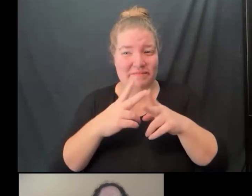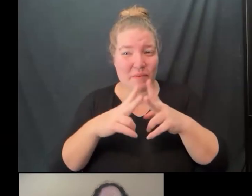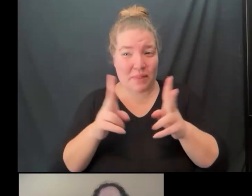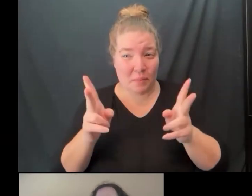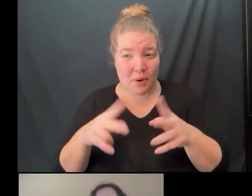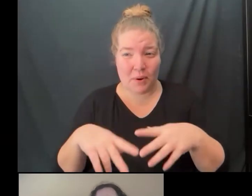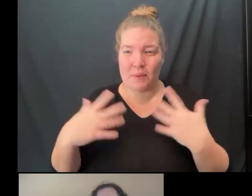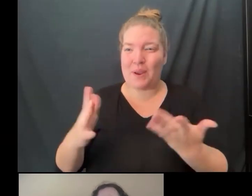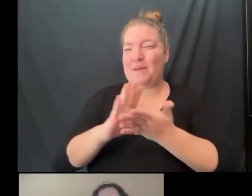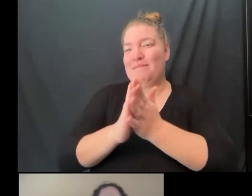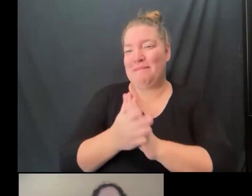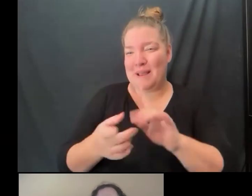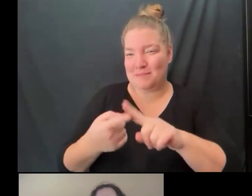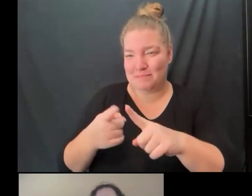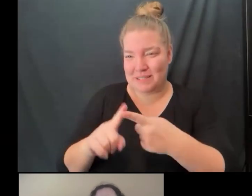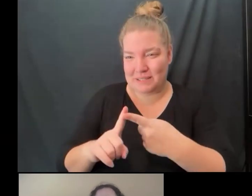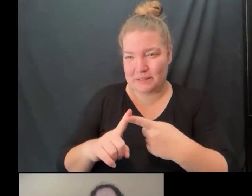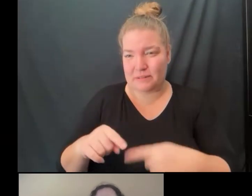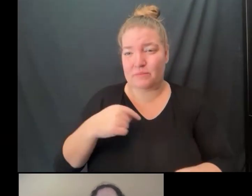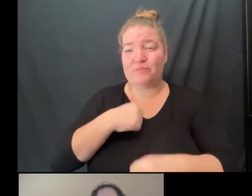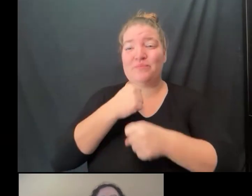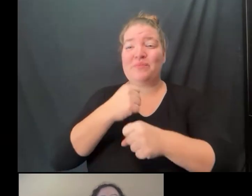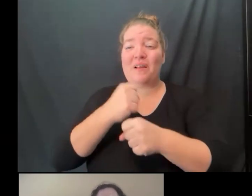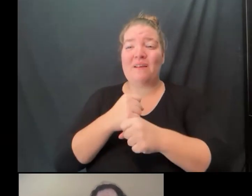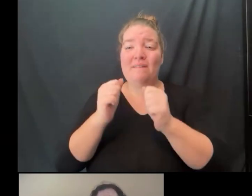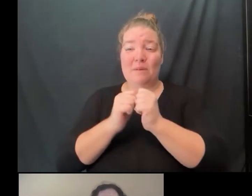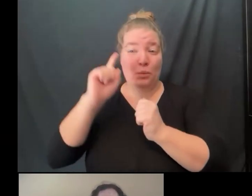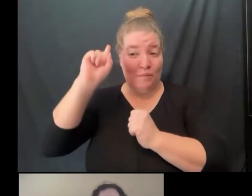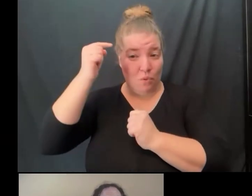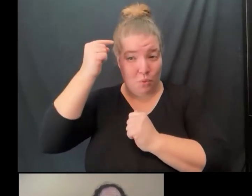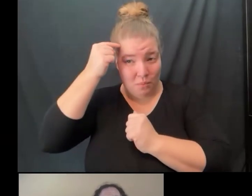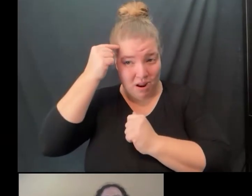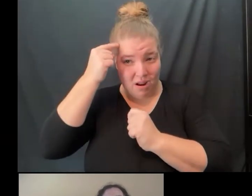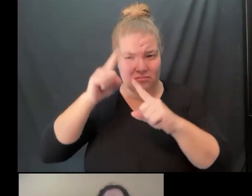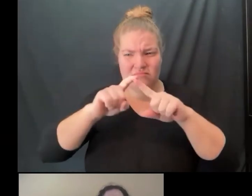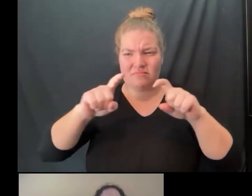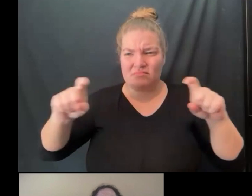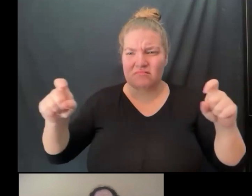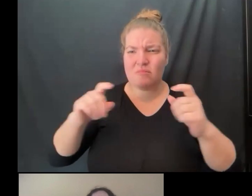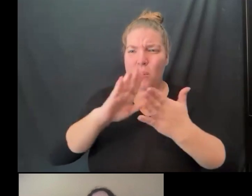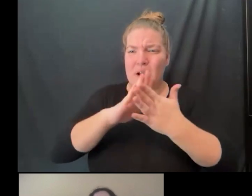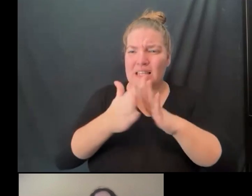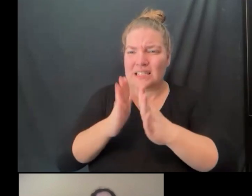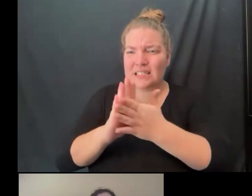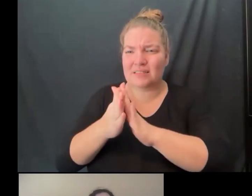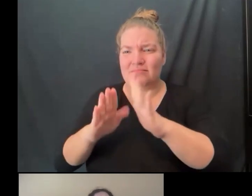and developers, comms teams on five continents on helping them make their websites, and their documents,